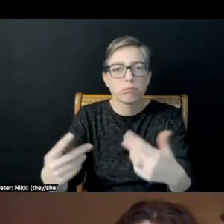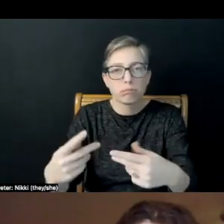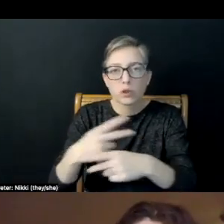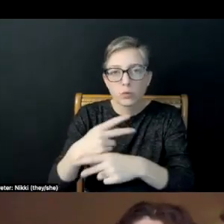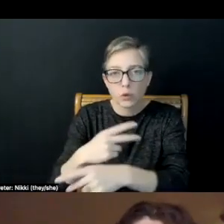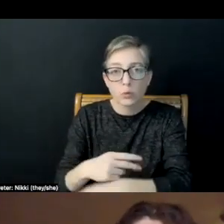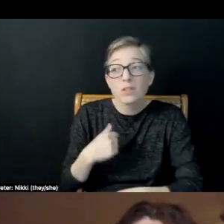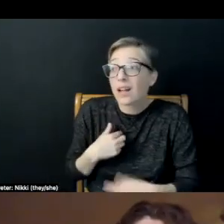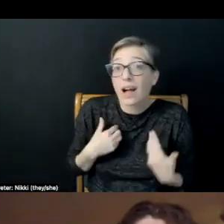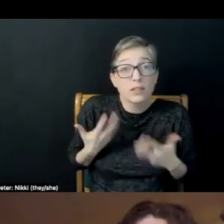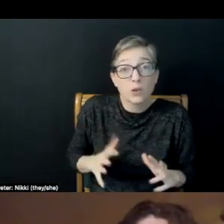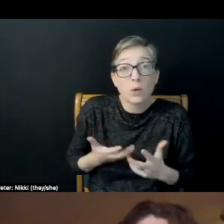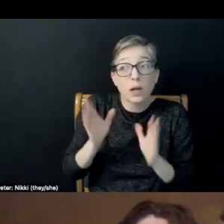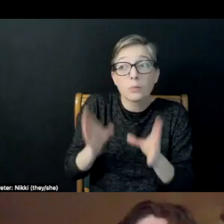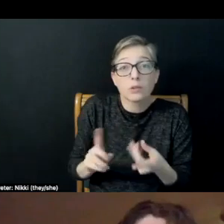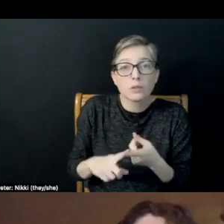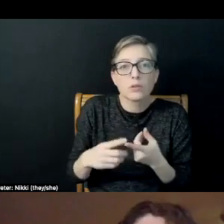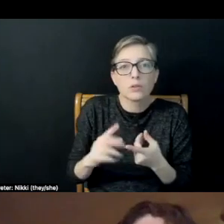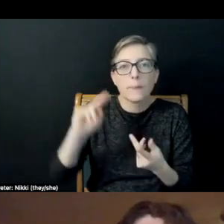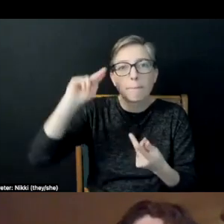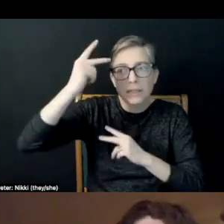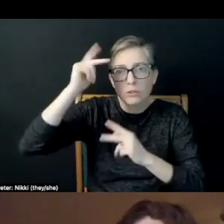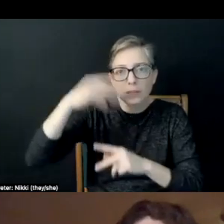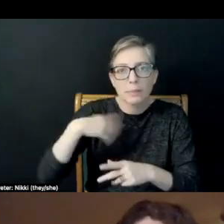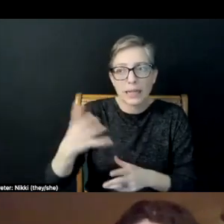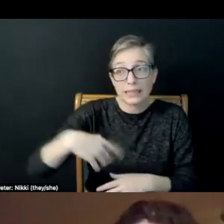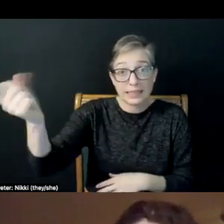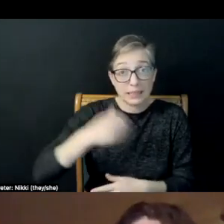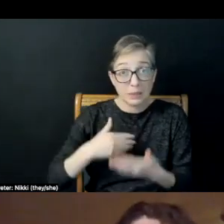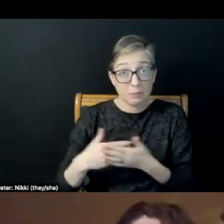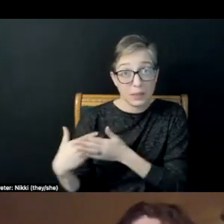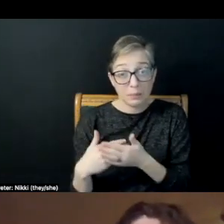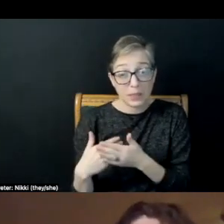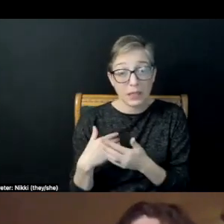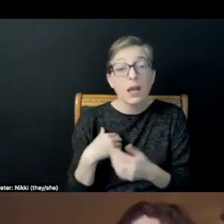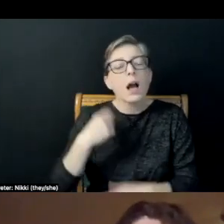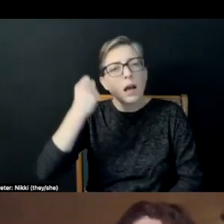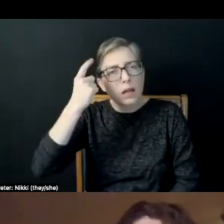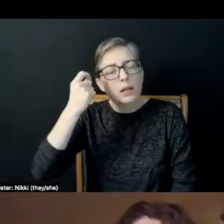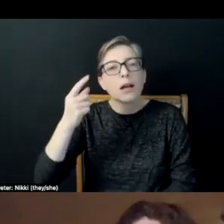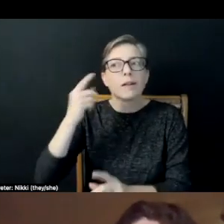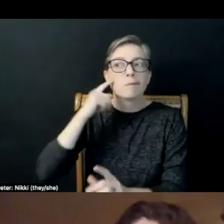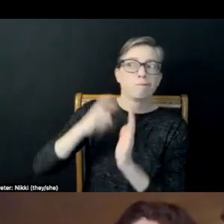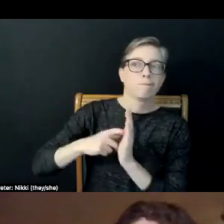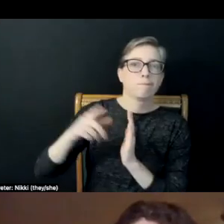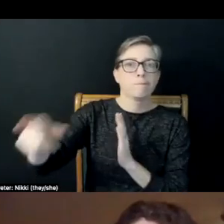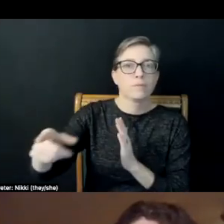I could see that the OT was taken aback at my strong reaction, but I knew, as do many other disabled parents,